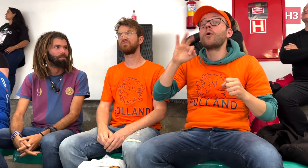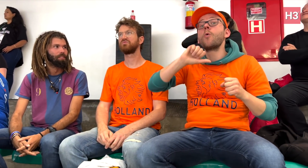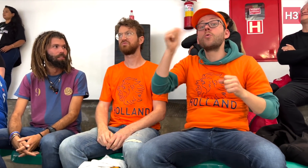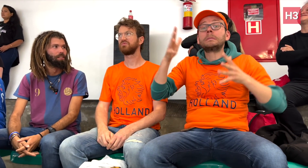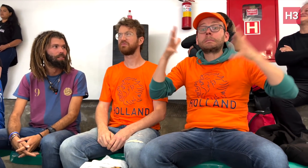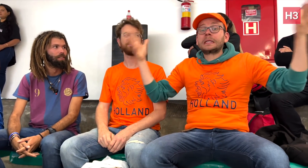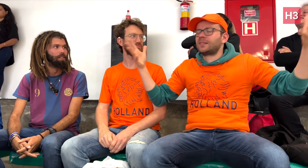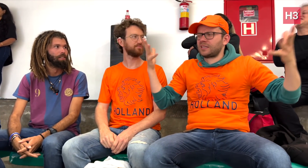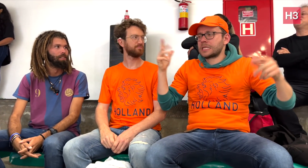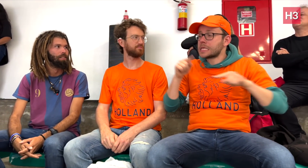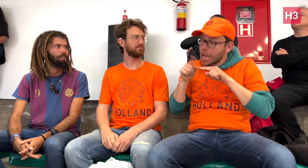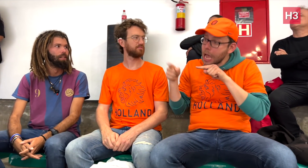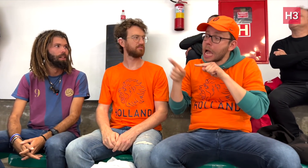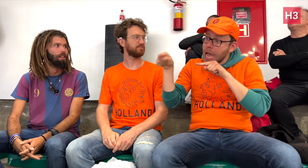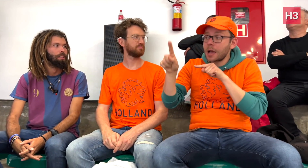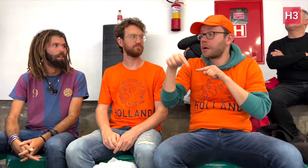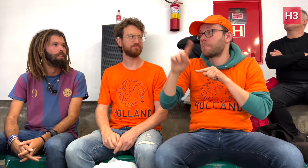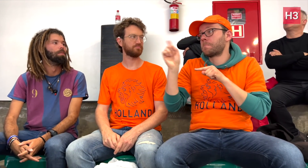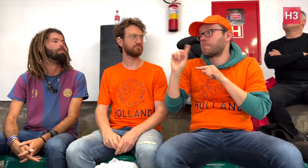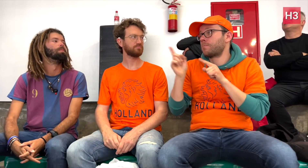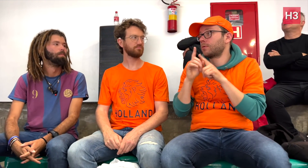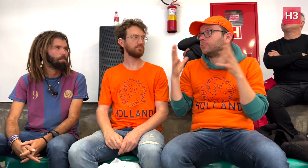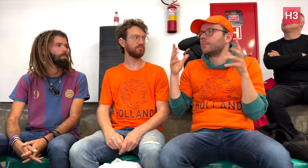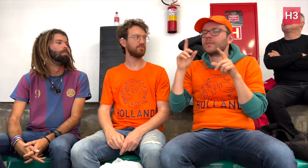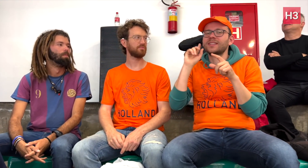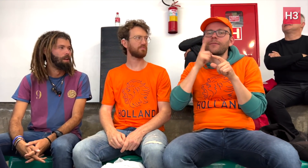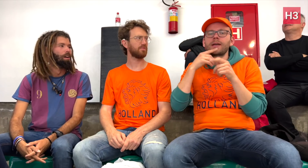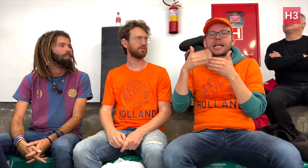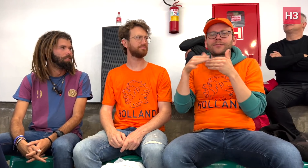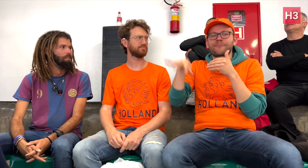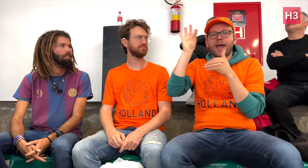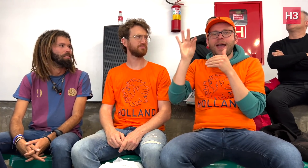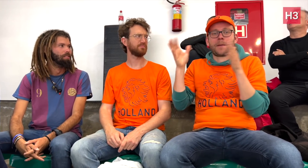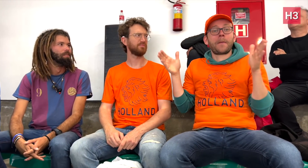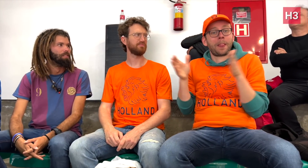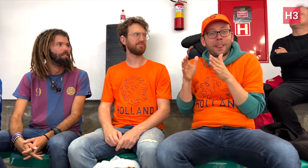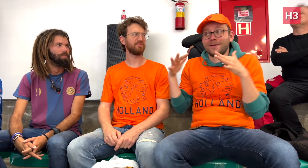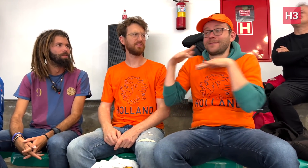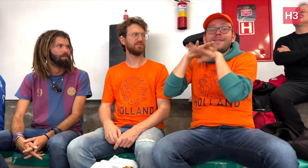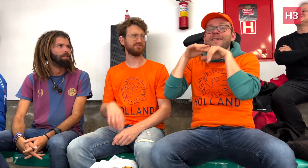If it’s a big city, it’ll be much longer to get around. Also, it’s easier to find